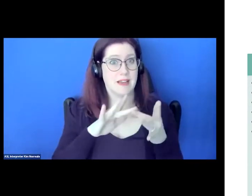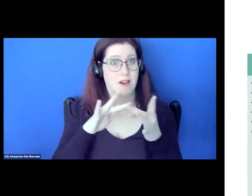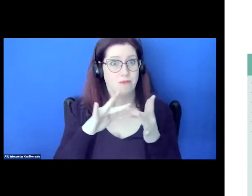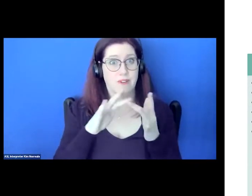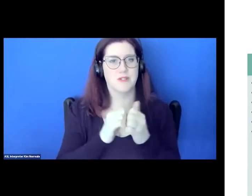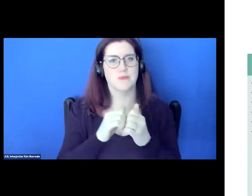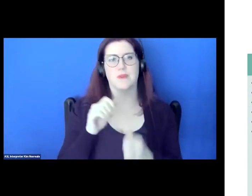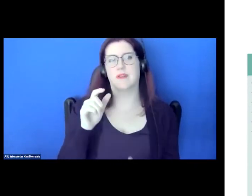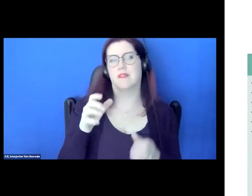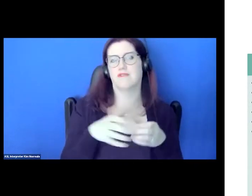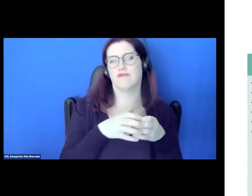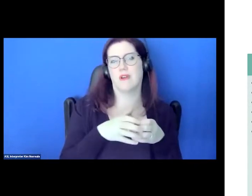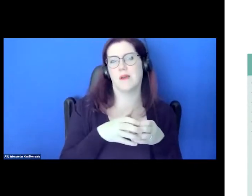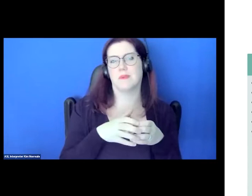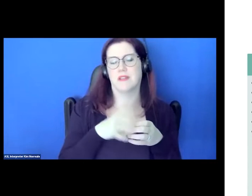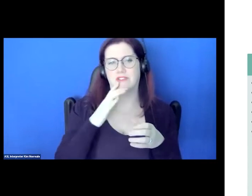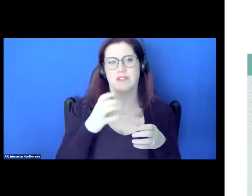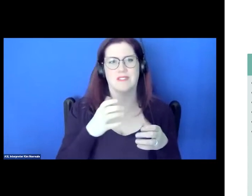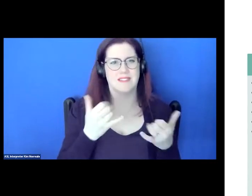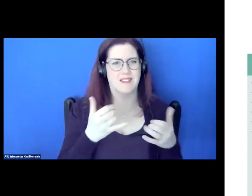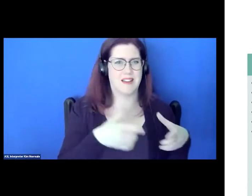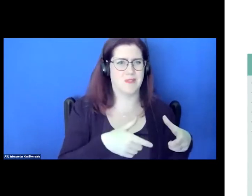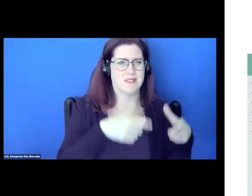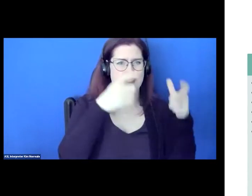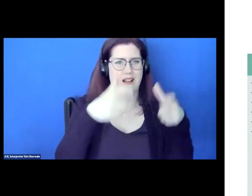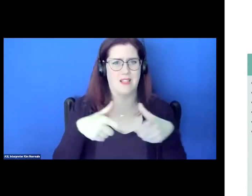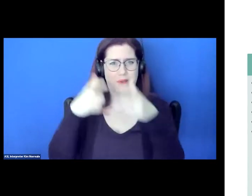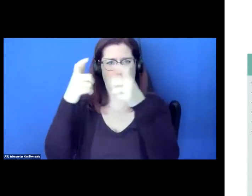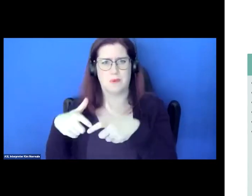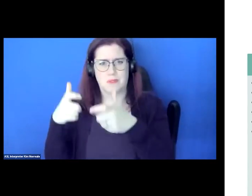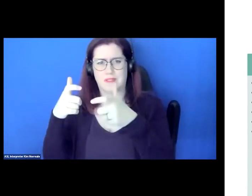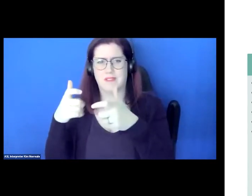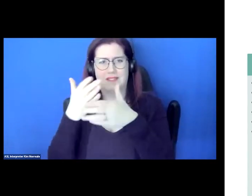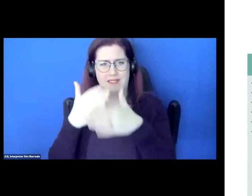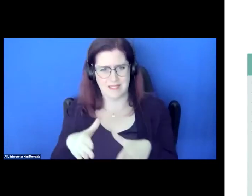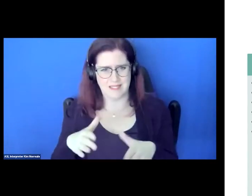in knocking down the silos between our federal agencies has really been productive.